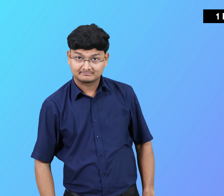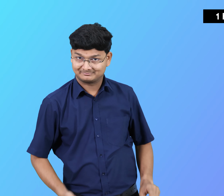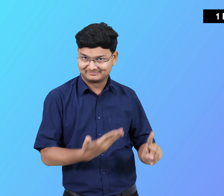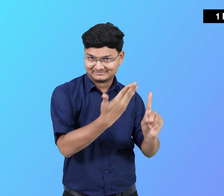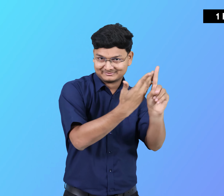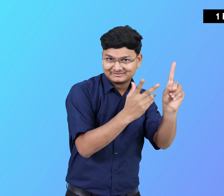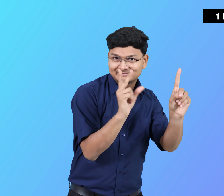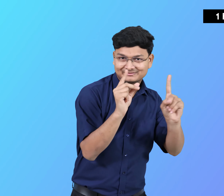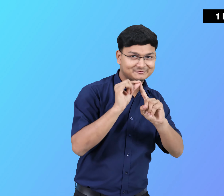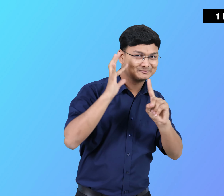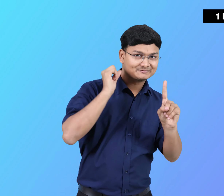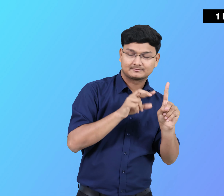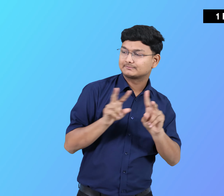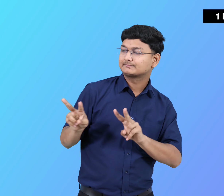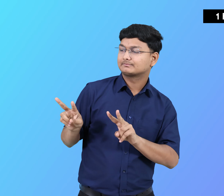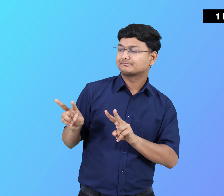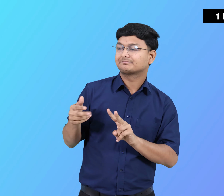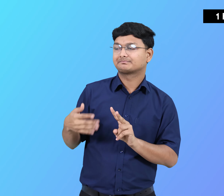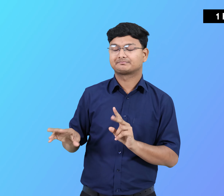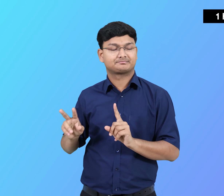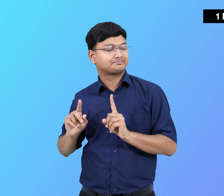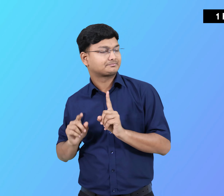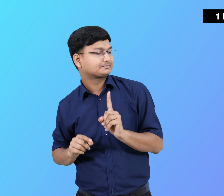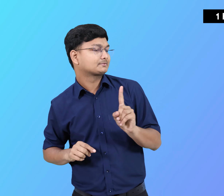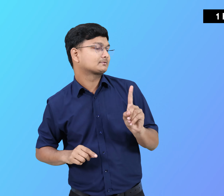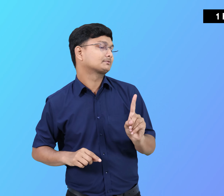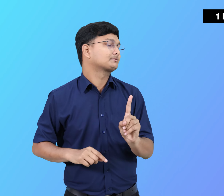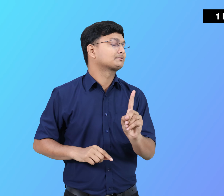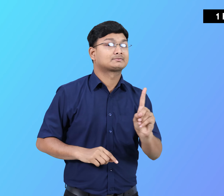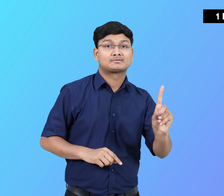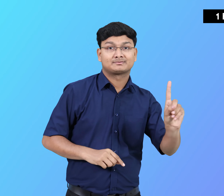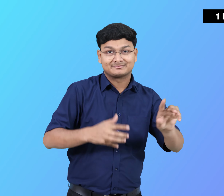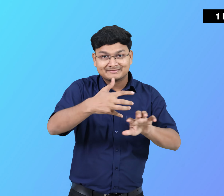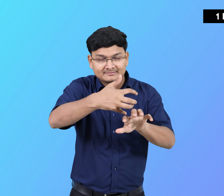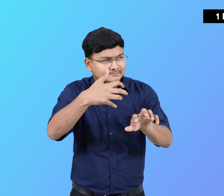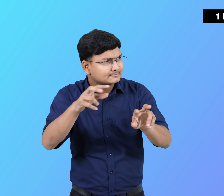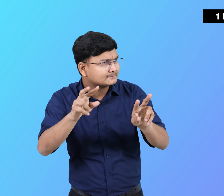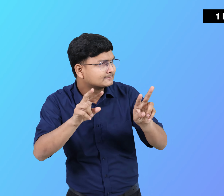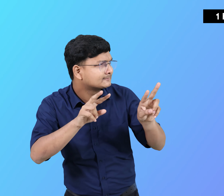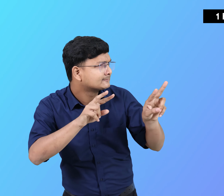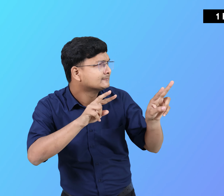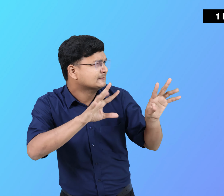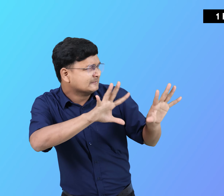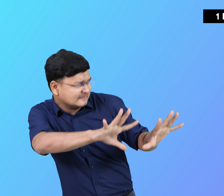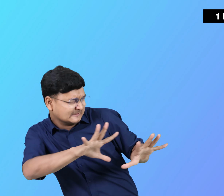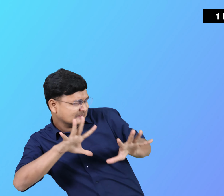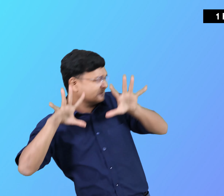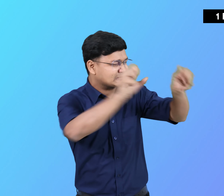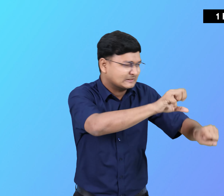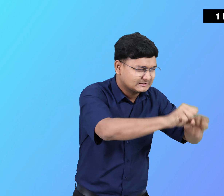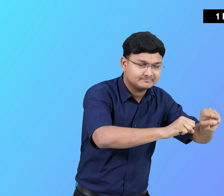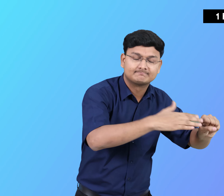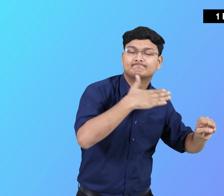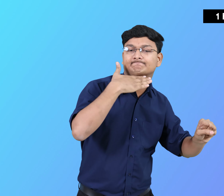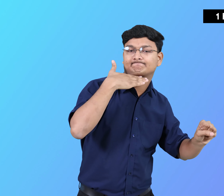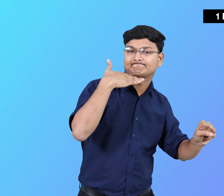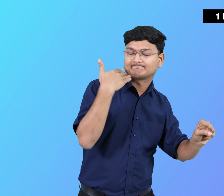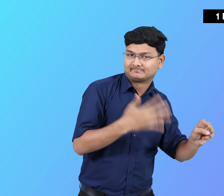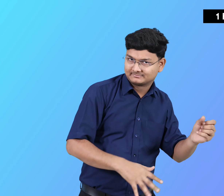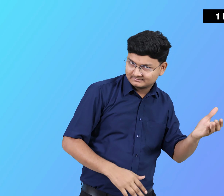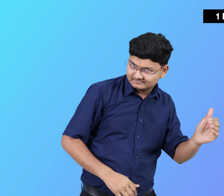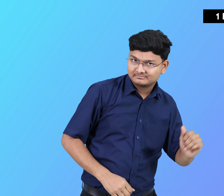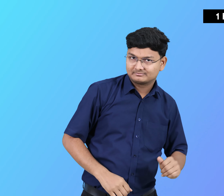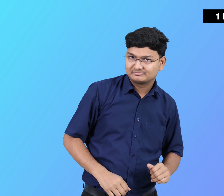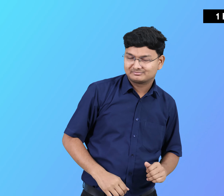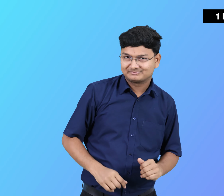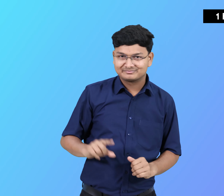When the second prophet left, a lion killed him.